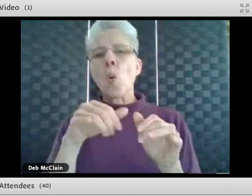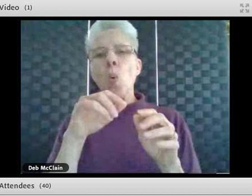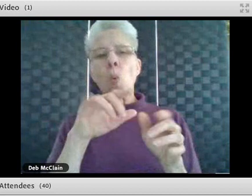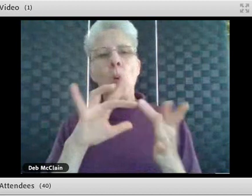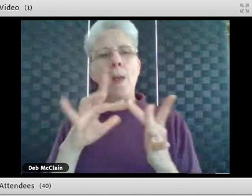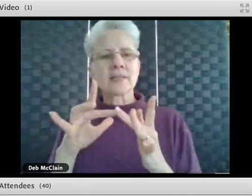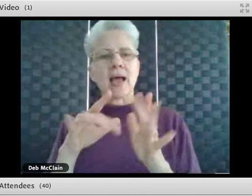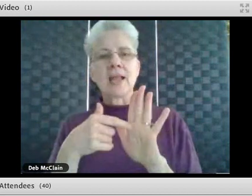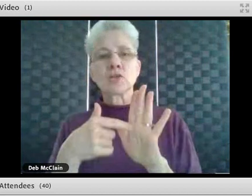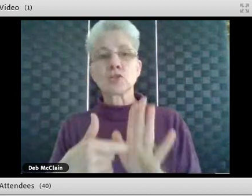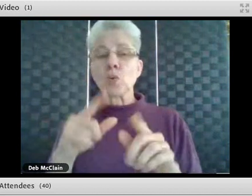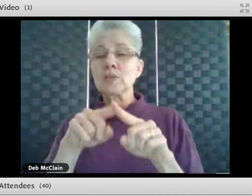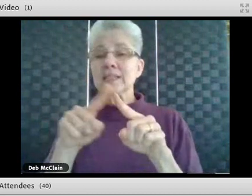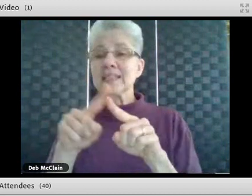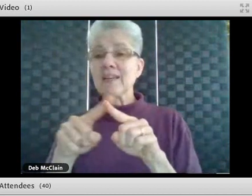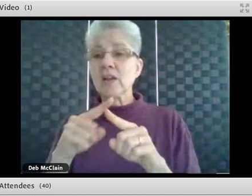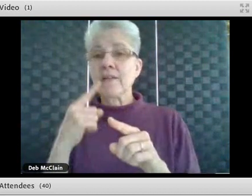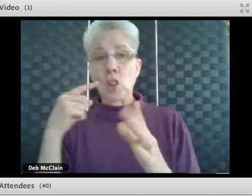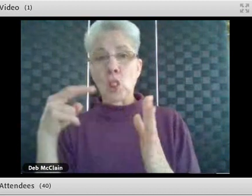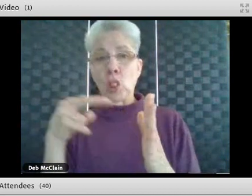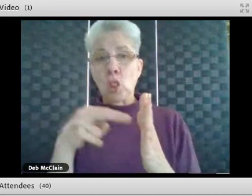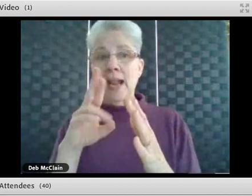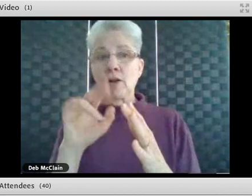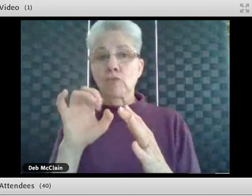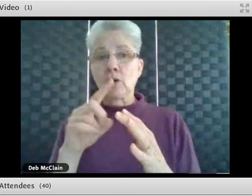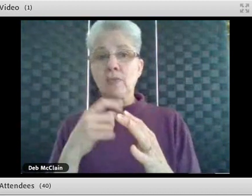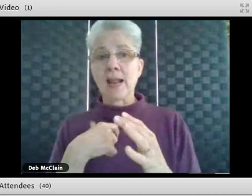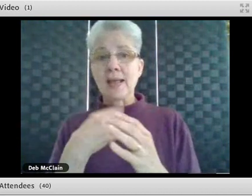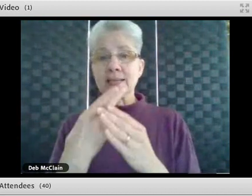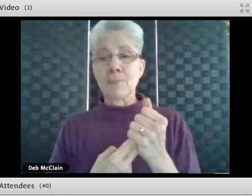So, if you look at a record, it contains both LCSH